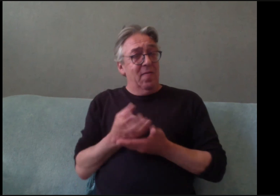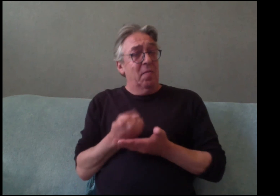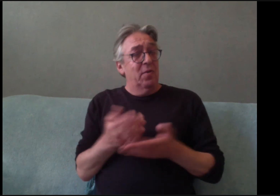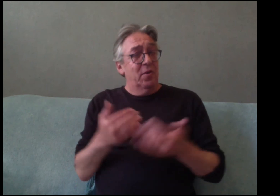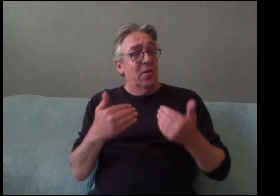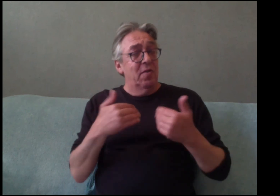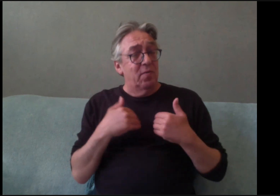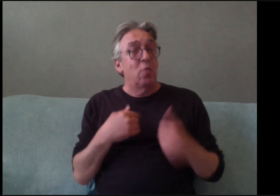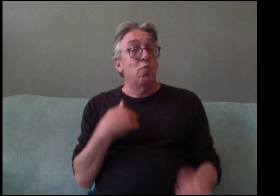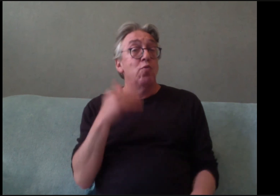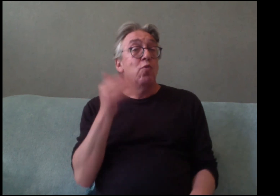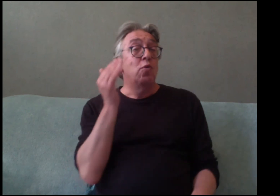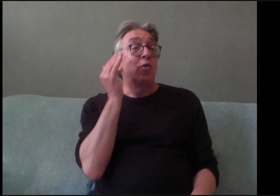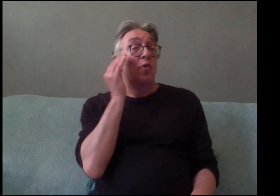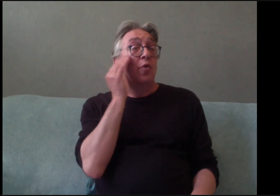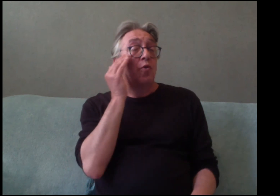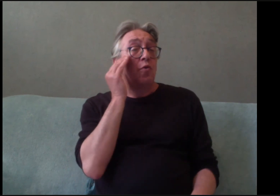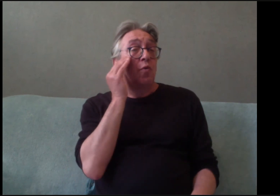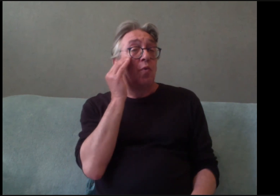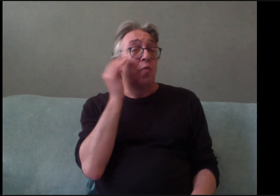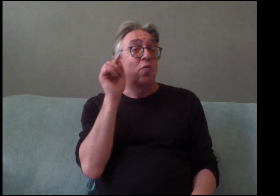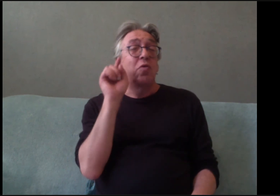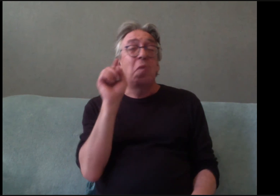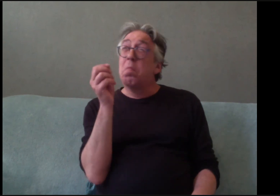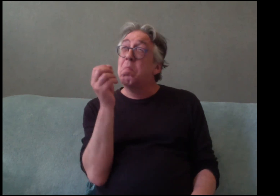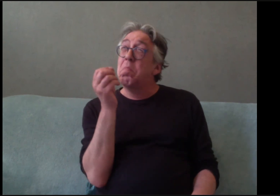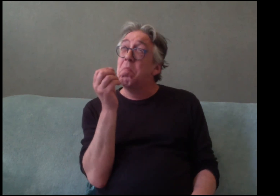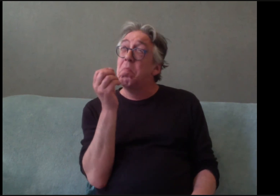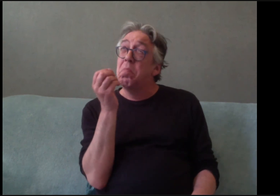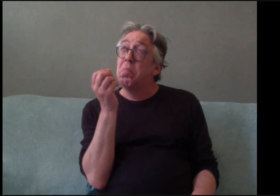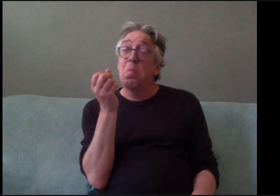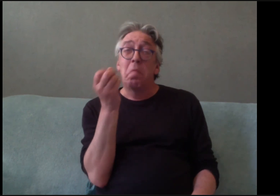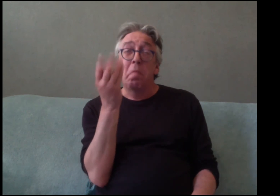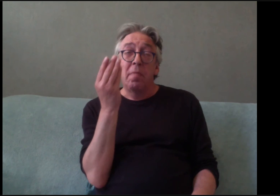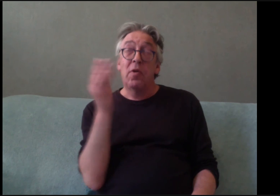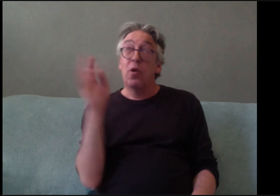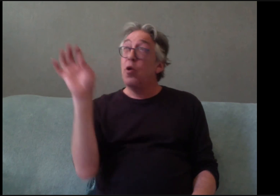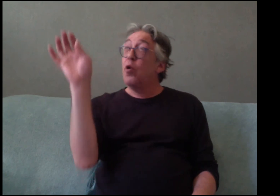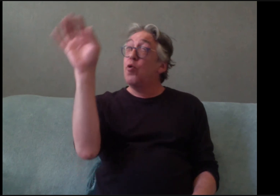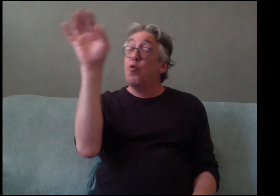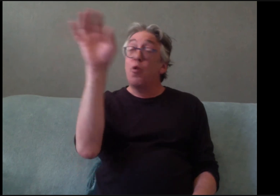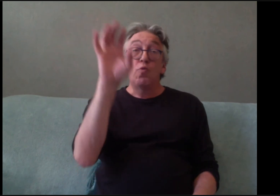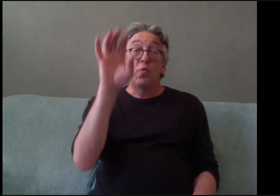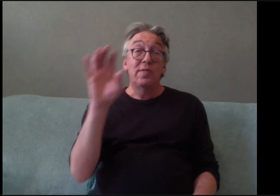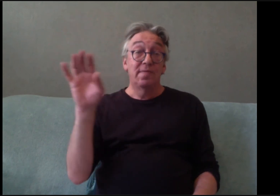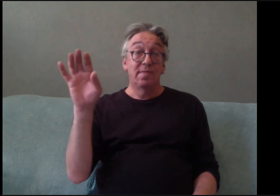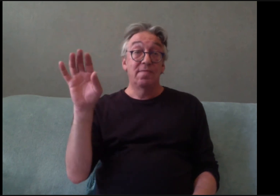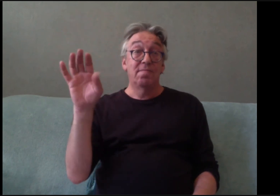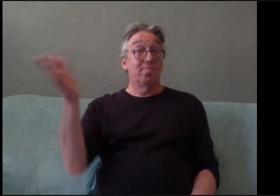subtitling and sign interpretation came only after advocacy from the organizations.